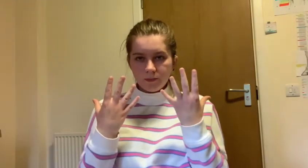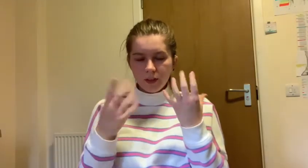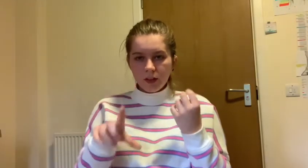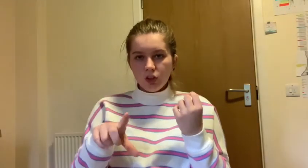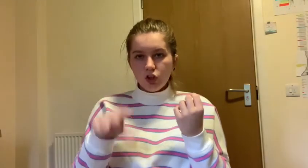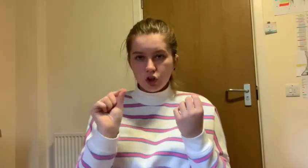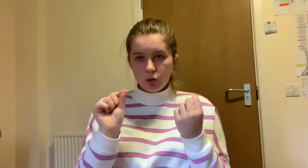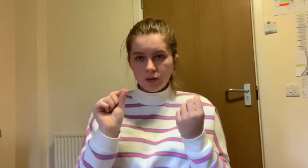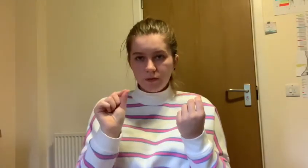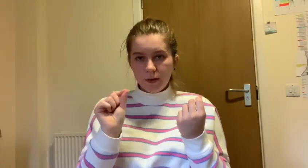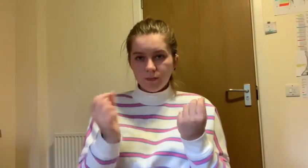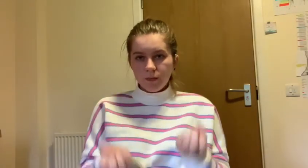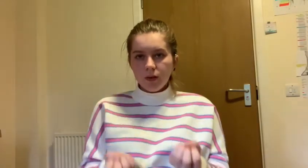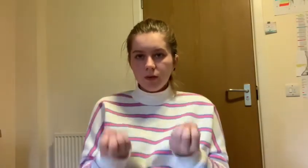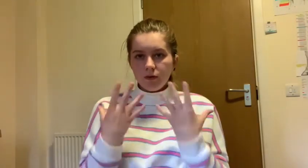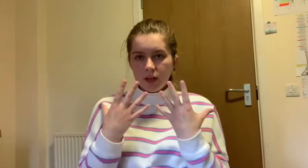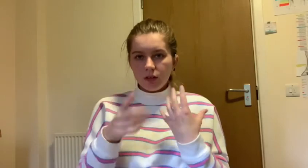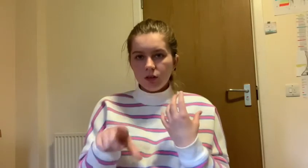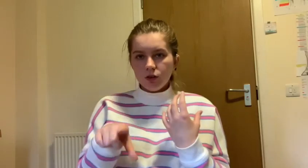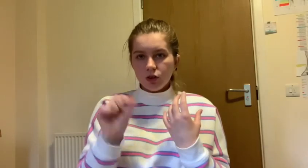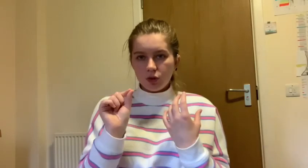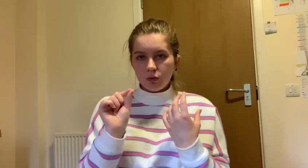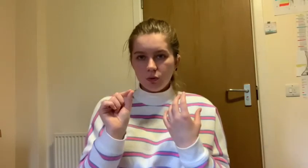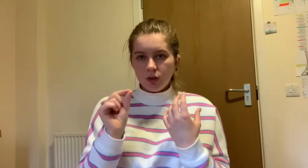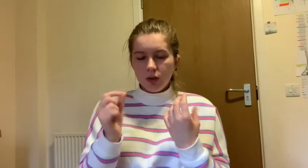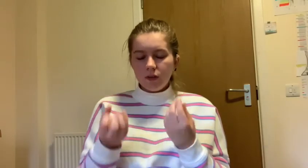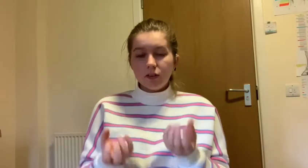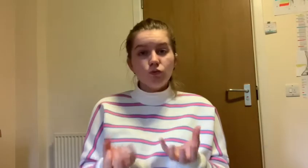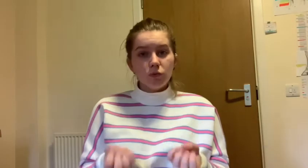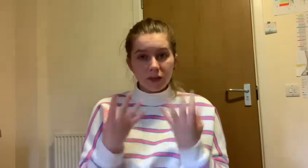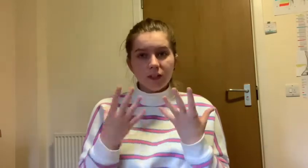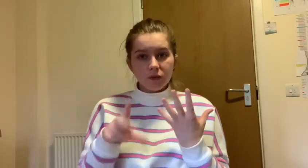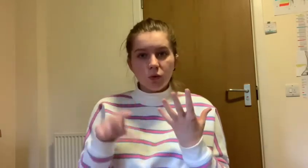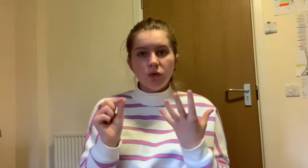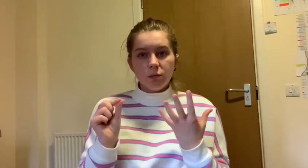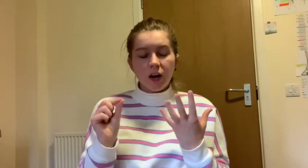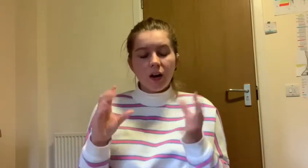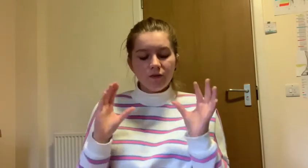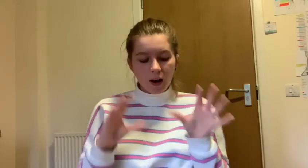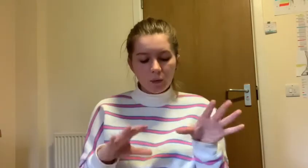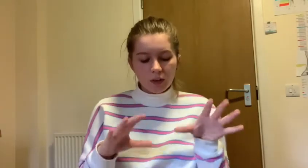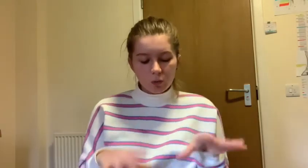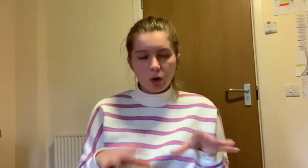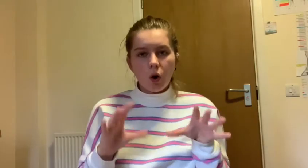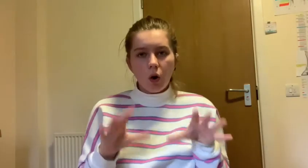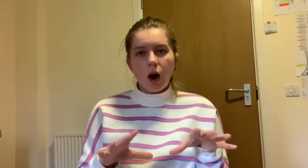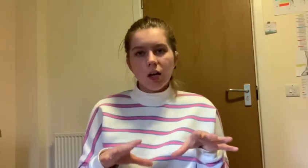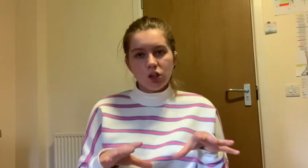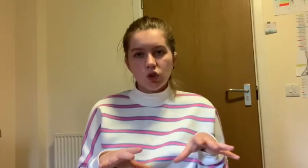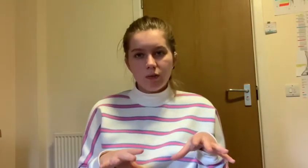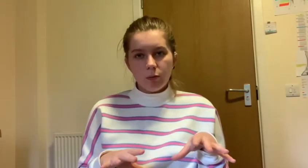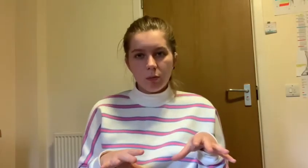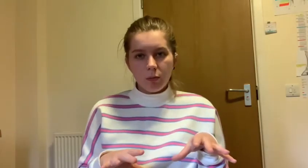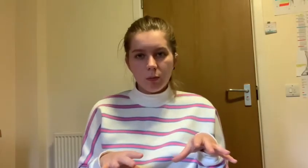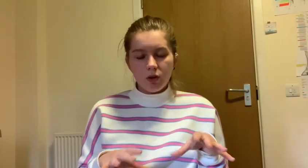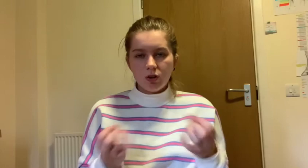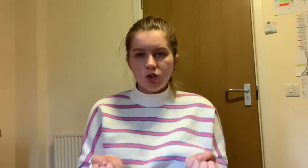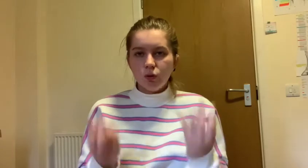and you're choosing something, flick, choose. This is really difficult. I found this a lot harder to try and remember because your'e doing a lot